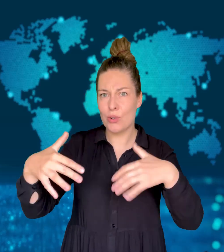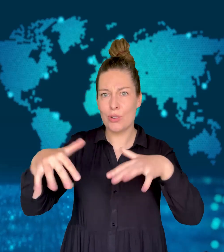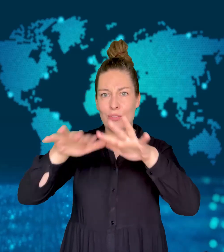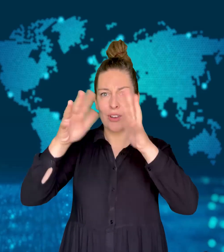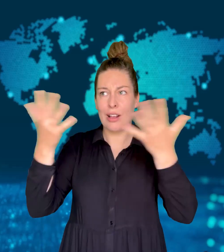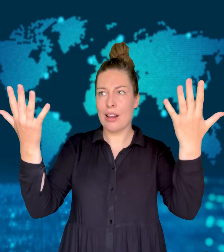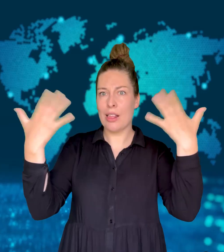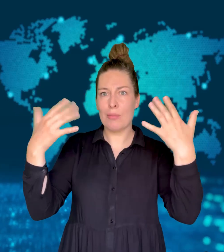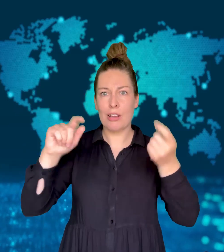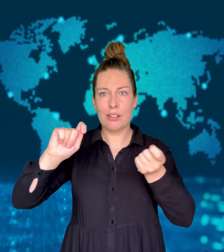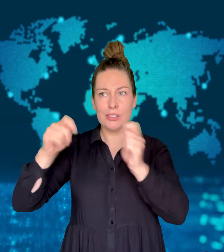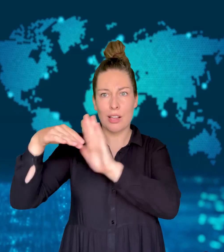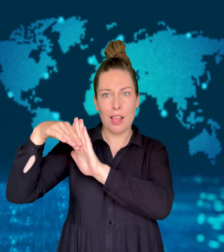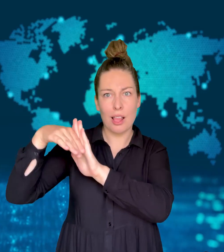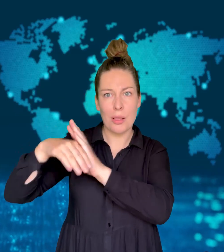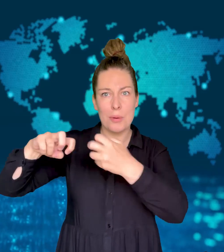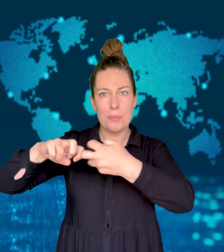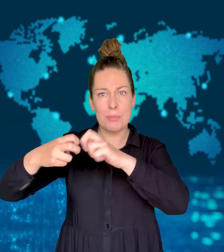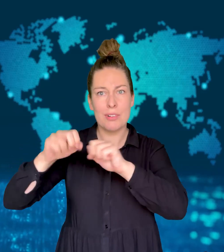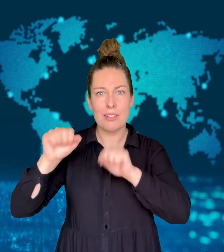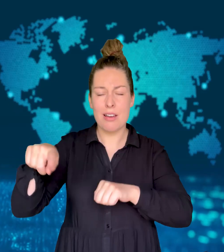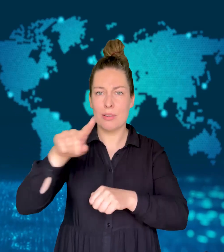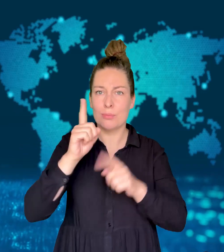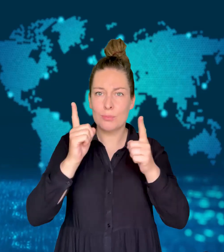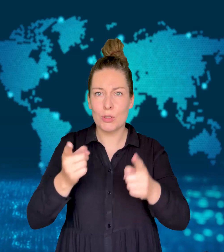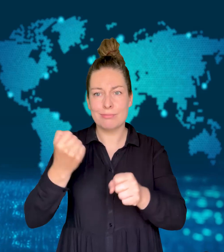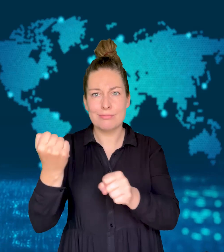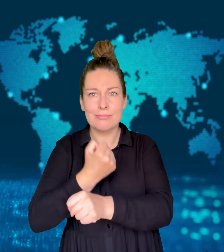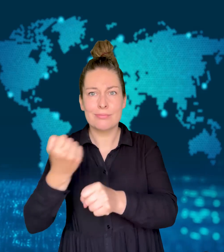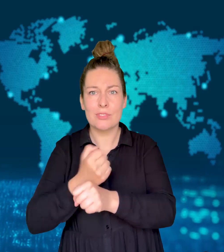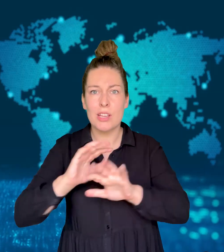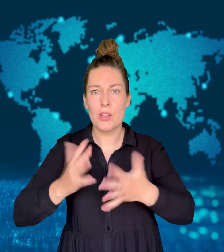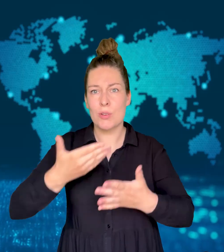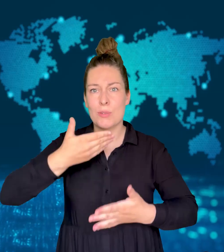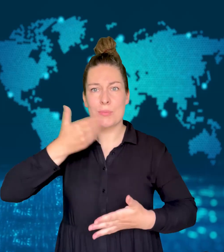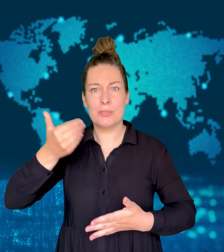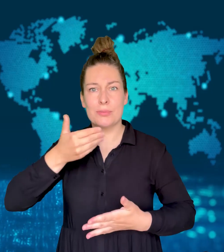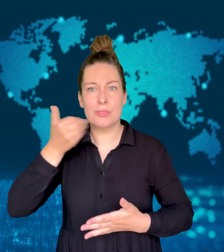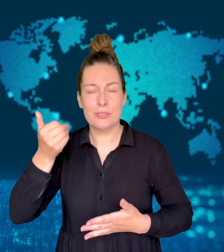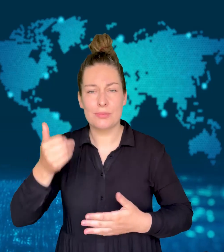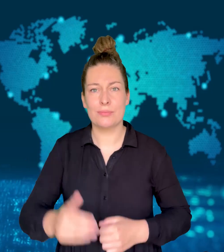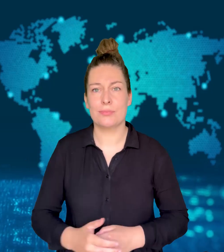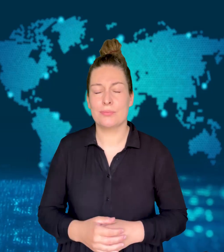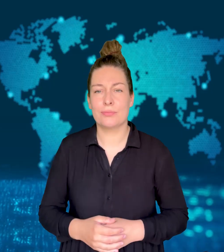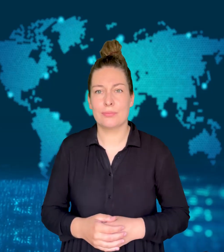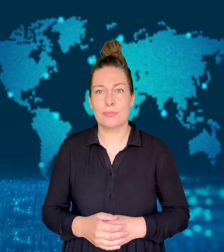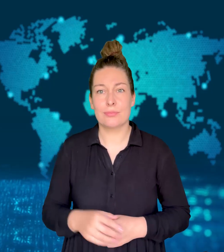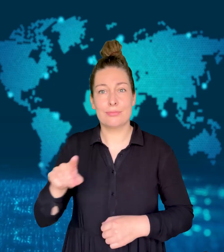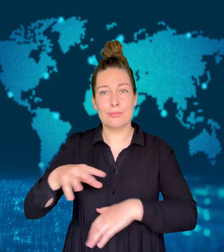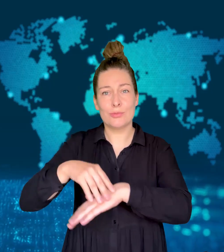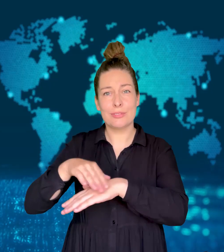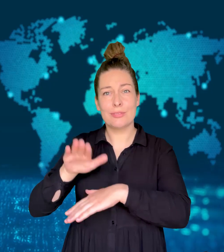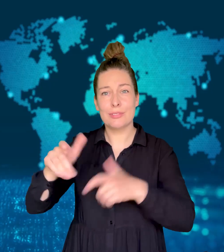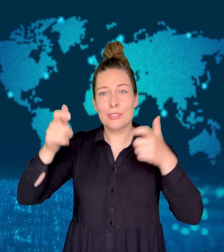act on the climate crisis.